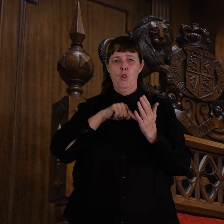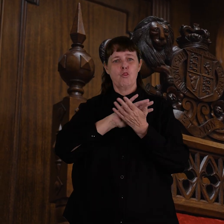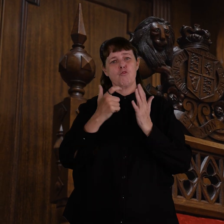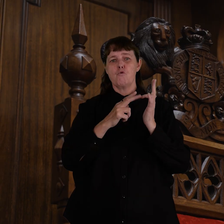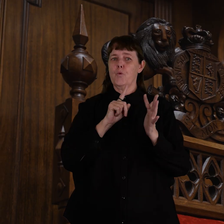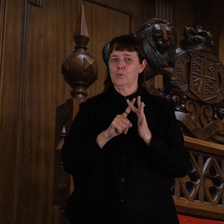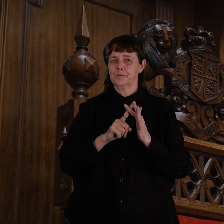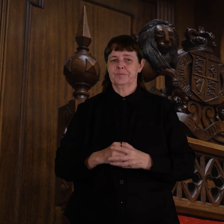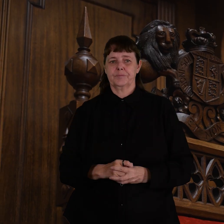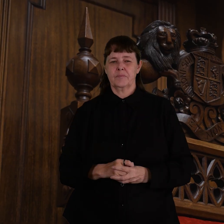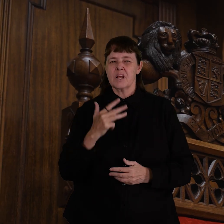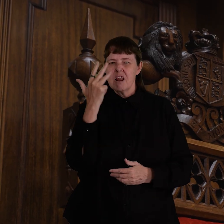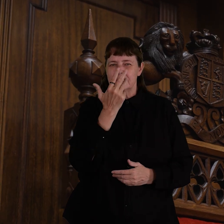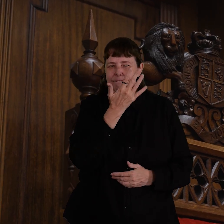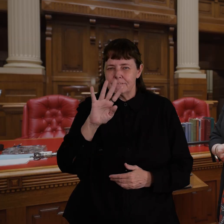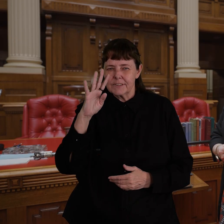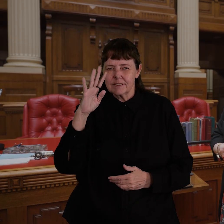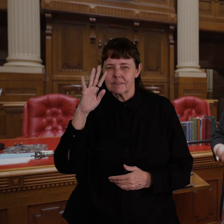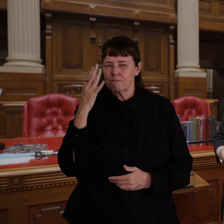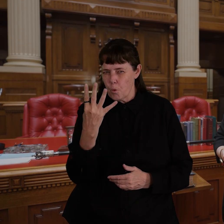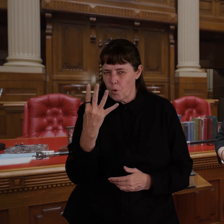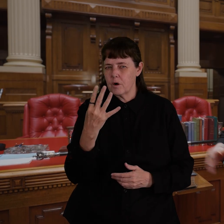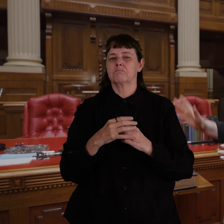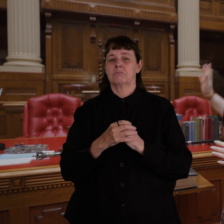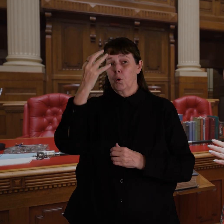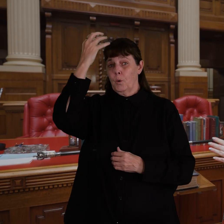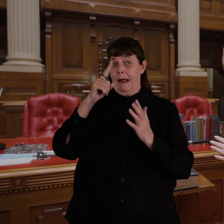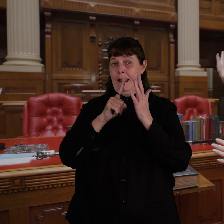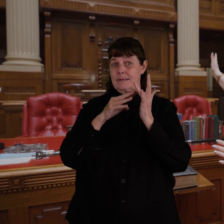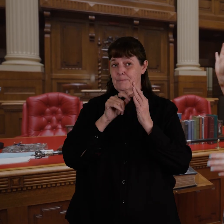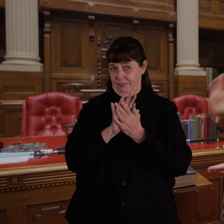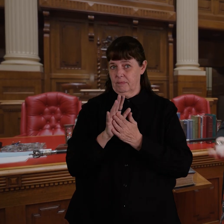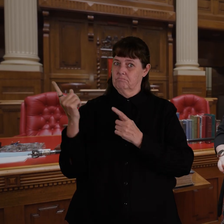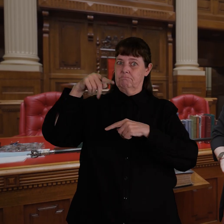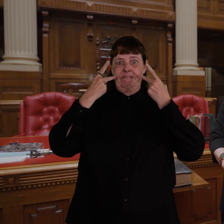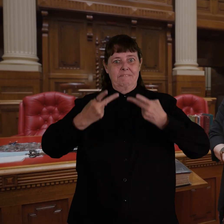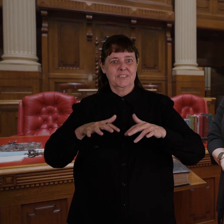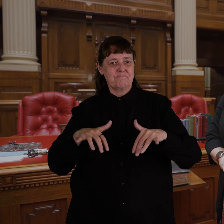When Queen Elizabeth came to visit the Parliament in 1954, that was where she was seated for the